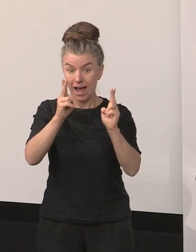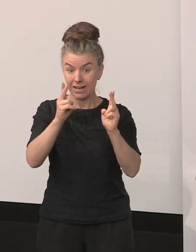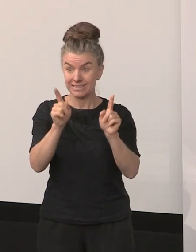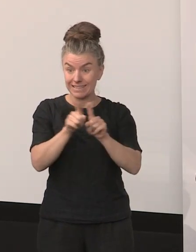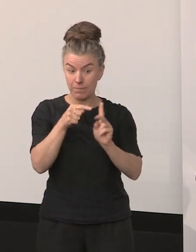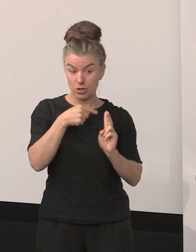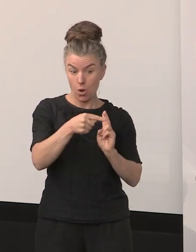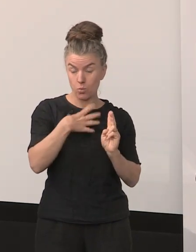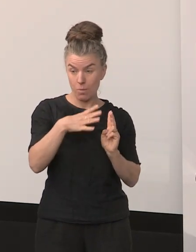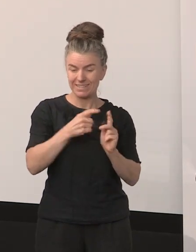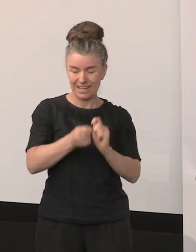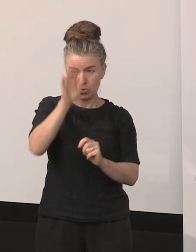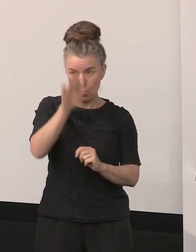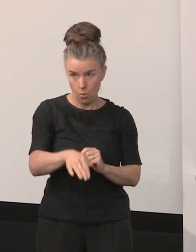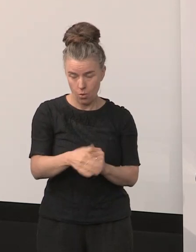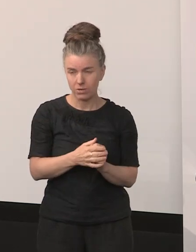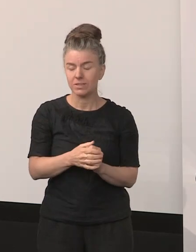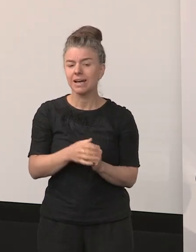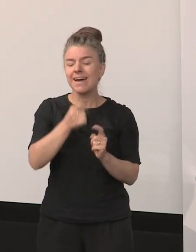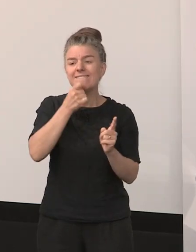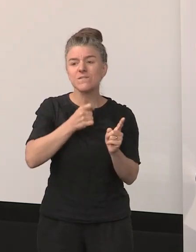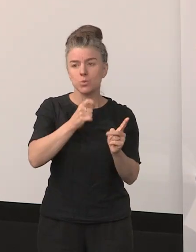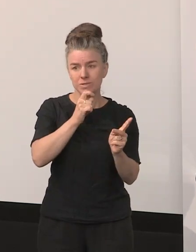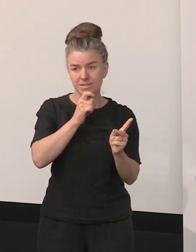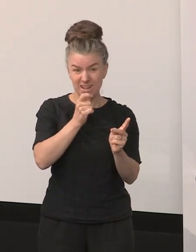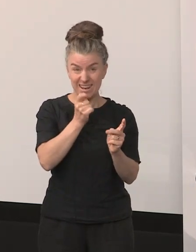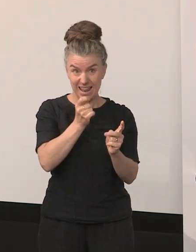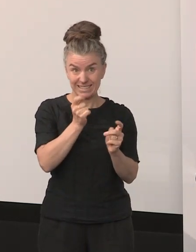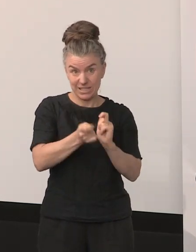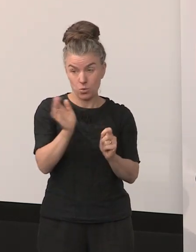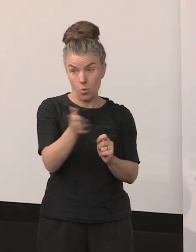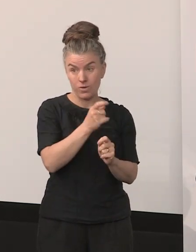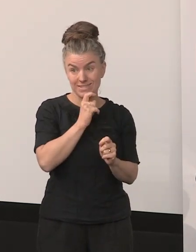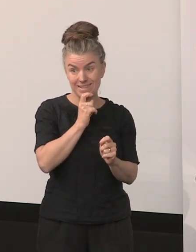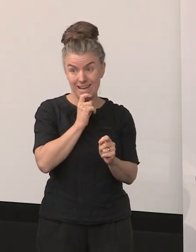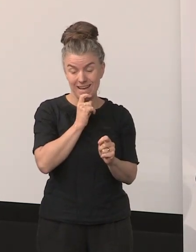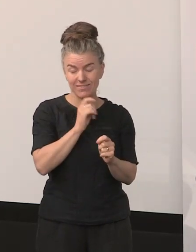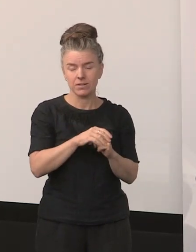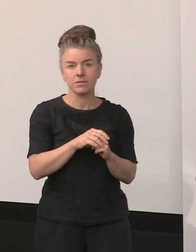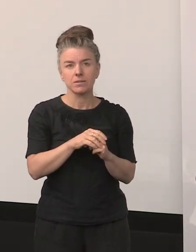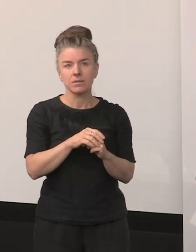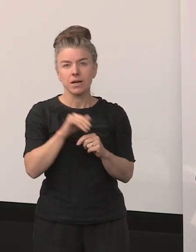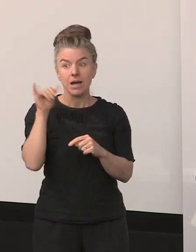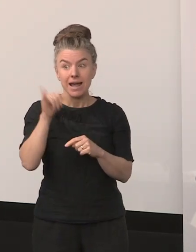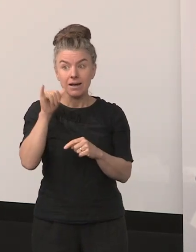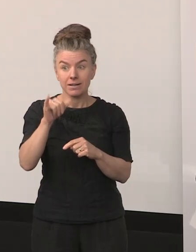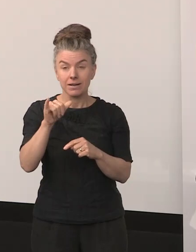not close contacts. We're taking a precautionary approach here. Everybody in the hotel, all I think but a